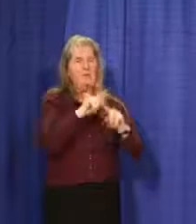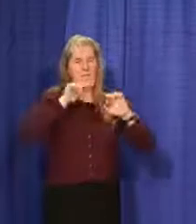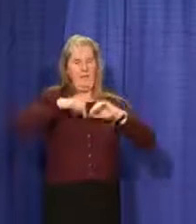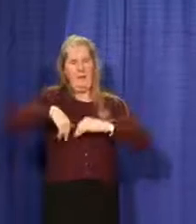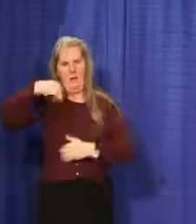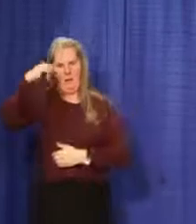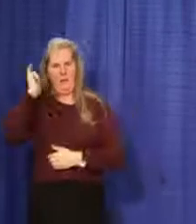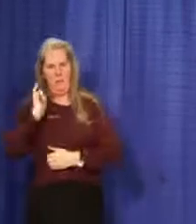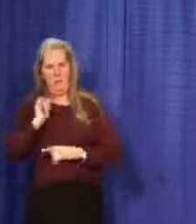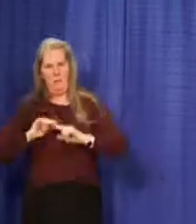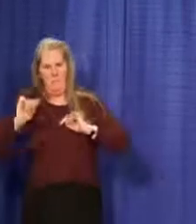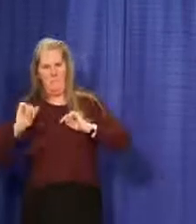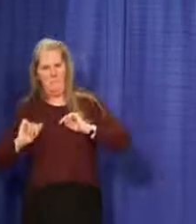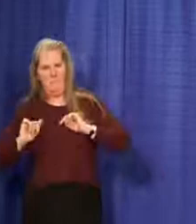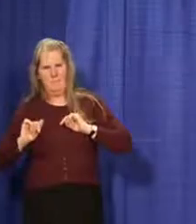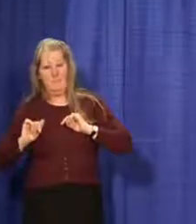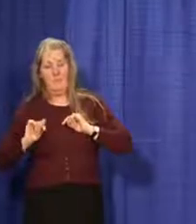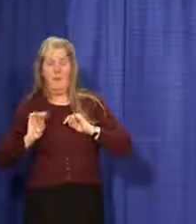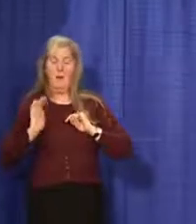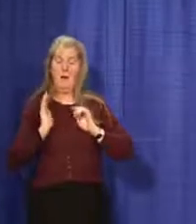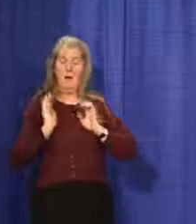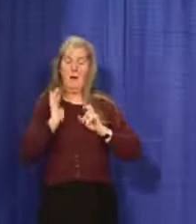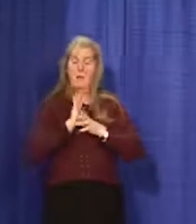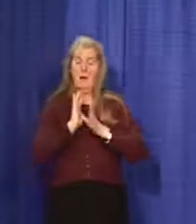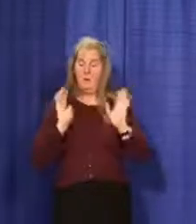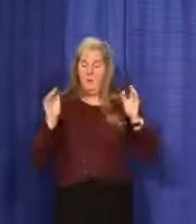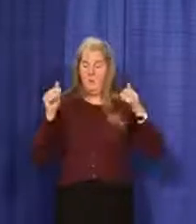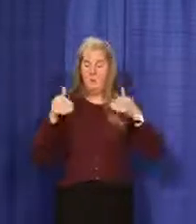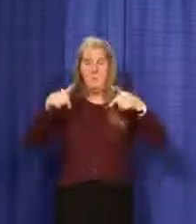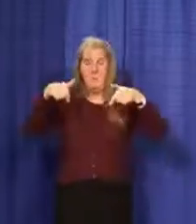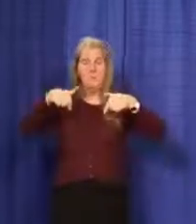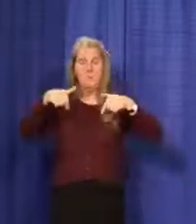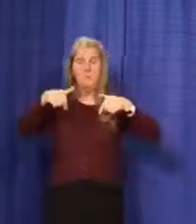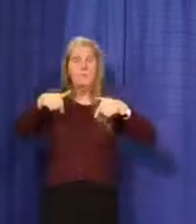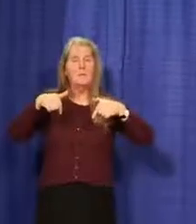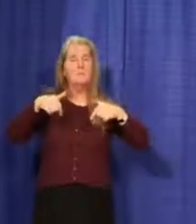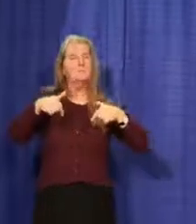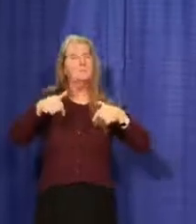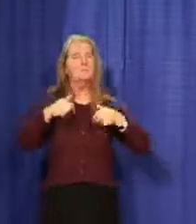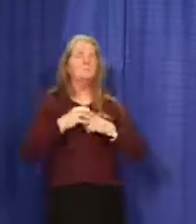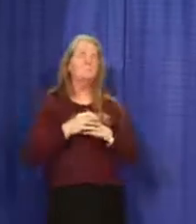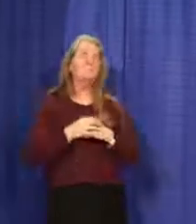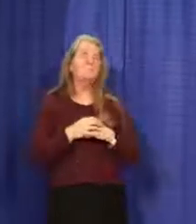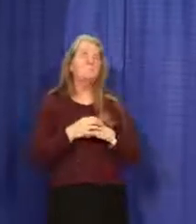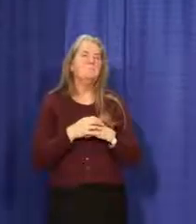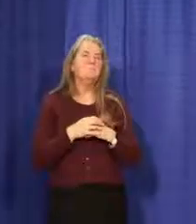context from what we have now, where our priority is again, to